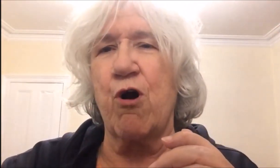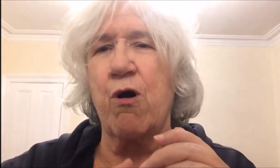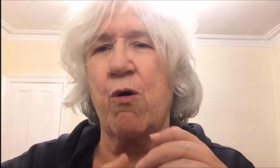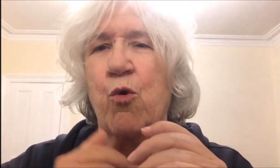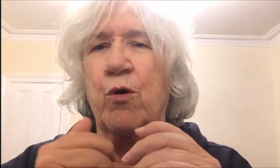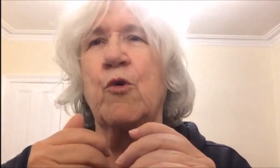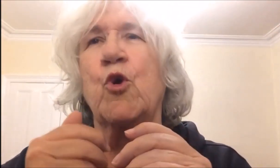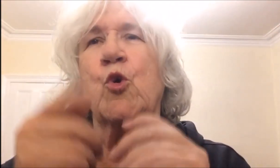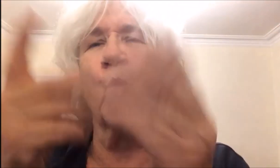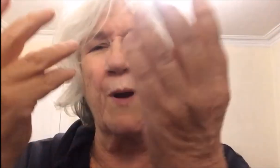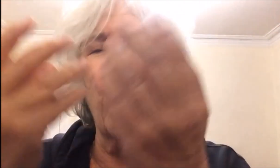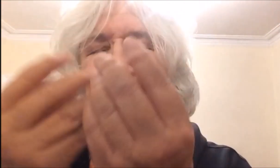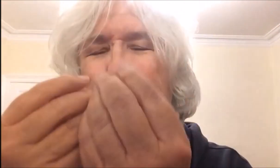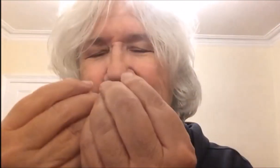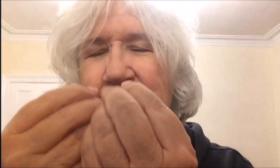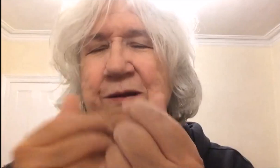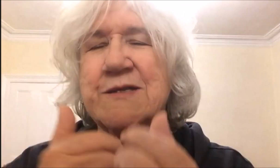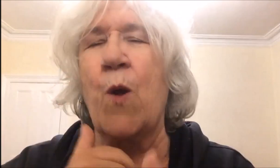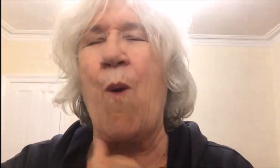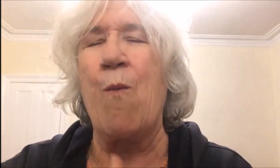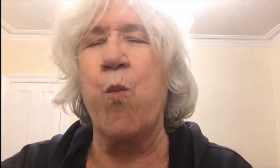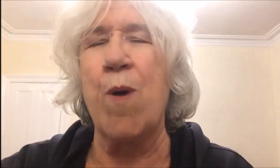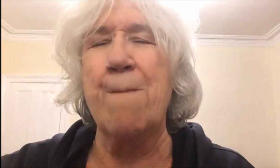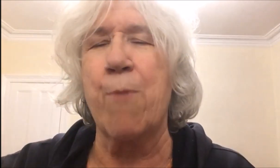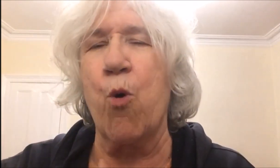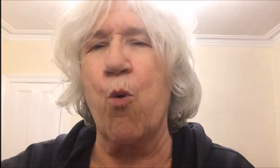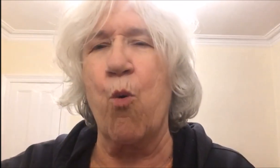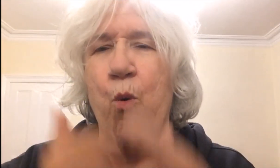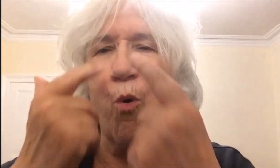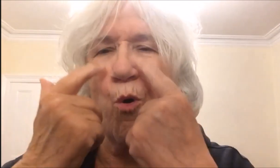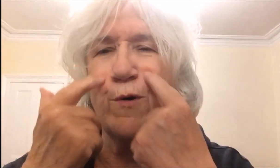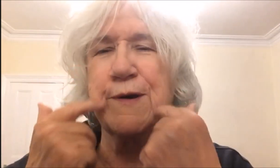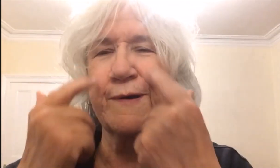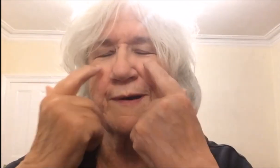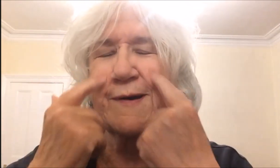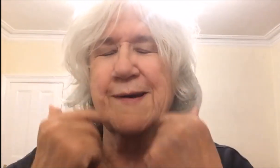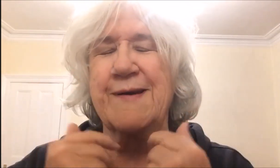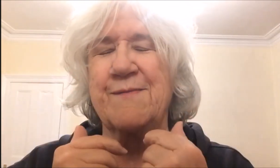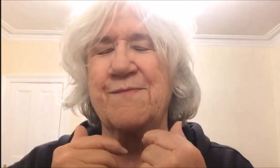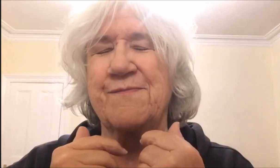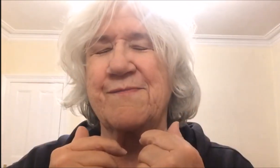in times of sorrow, and when we mourn, you will be with us.